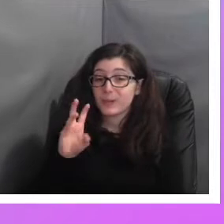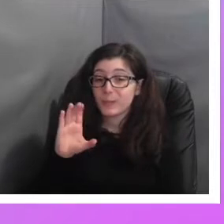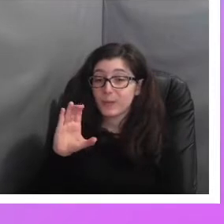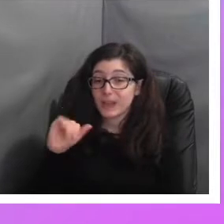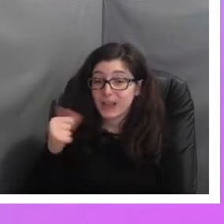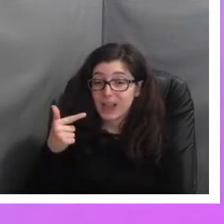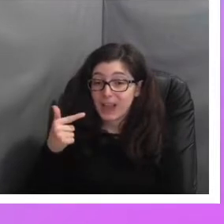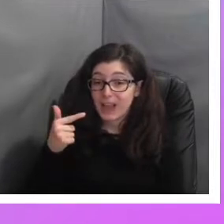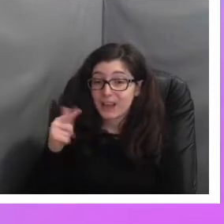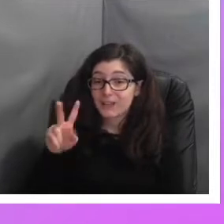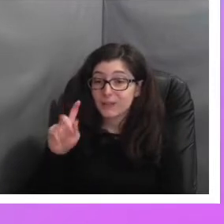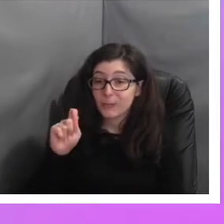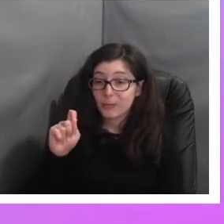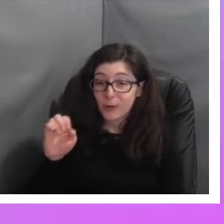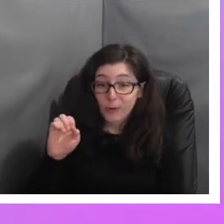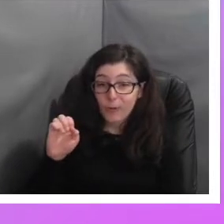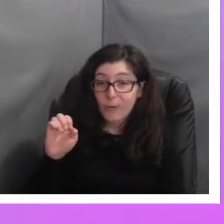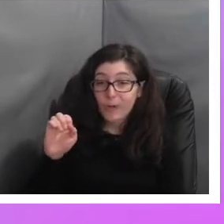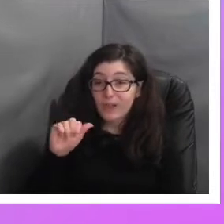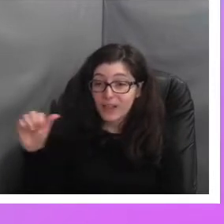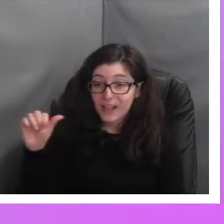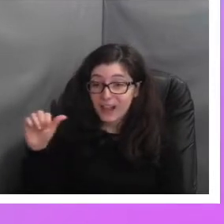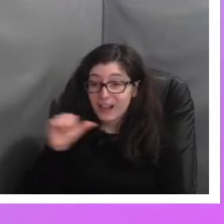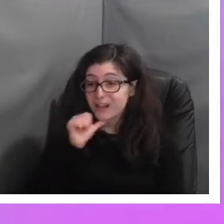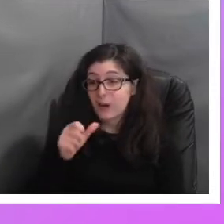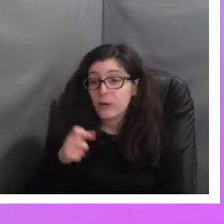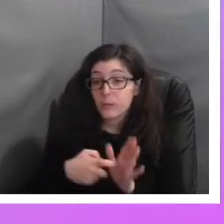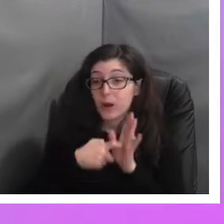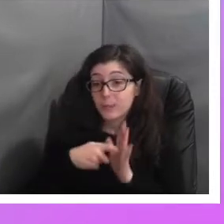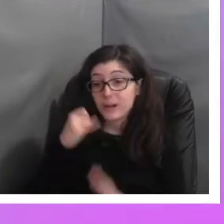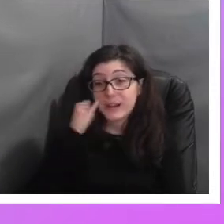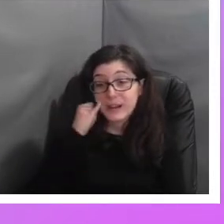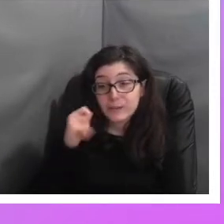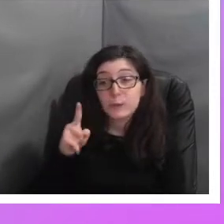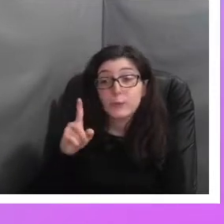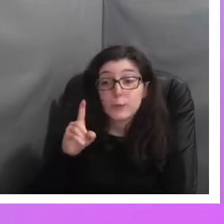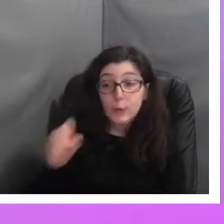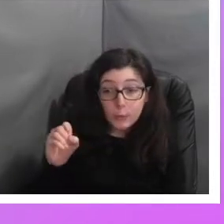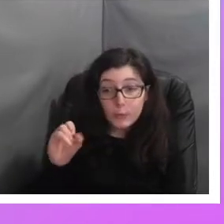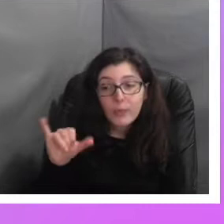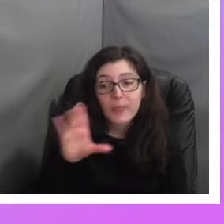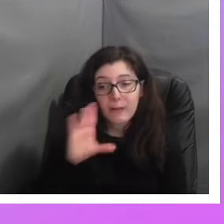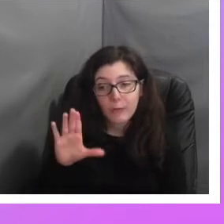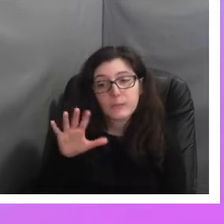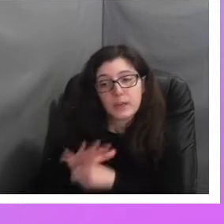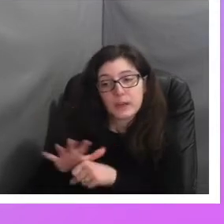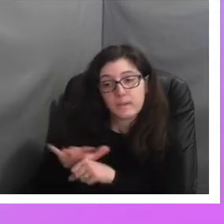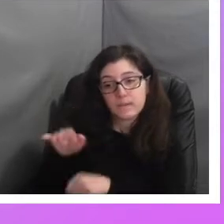but if you do, that'll cover you. If you can find another way to do it